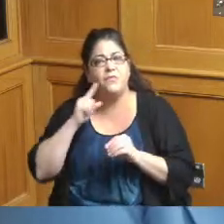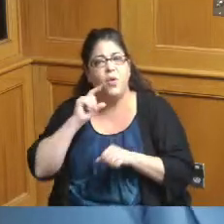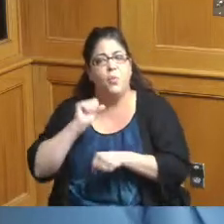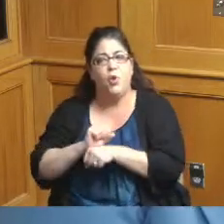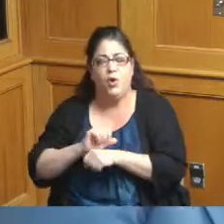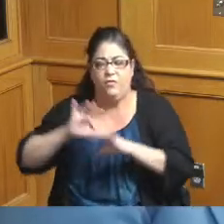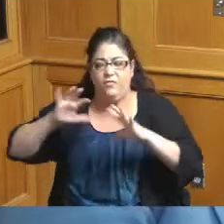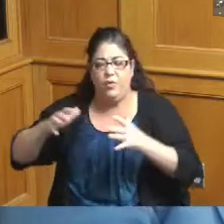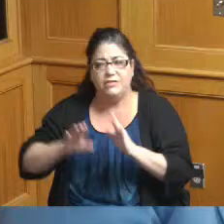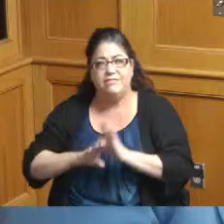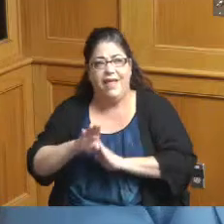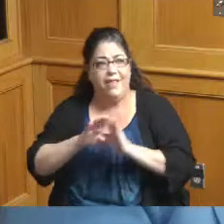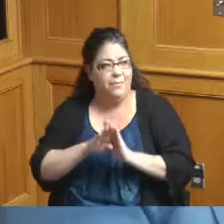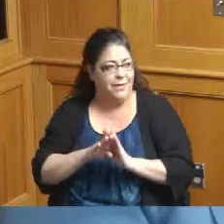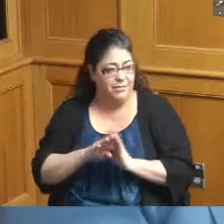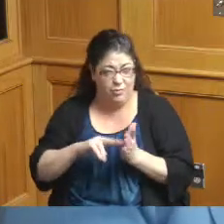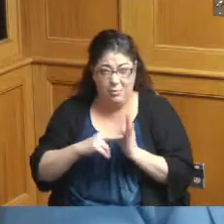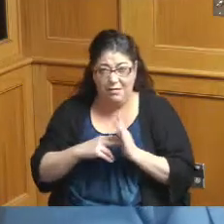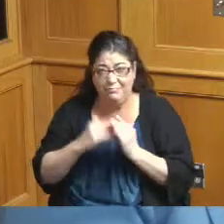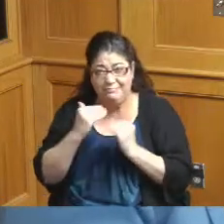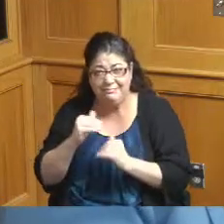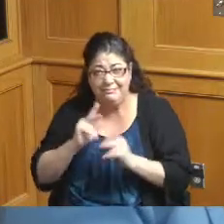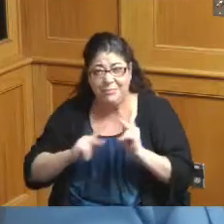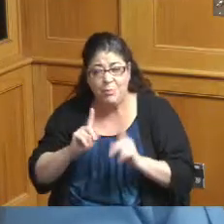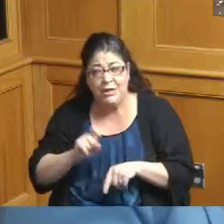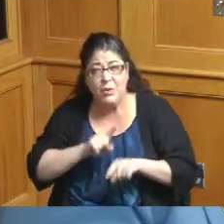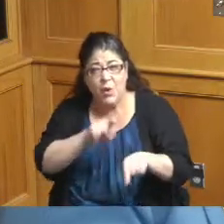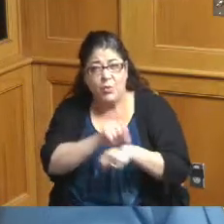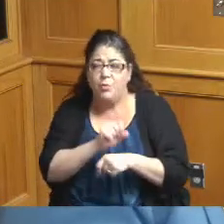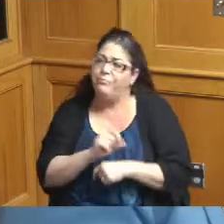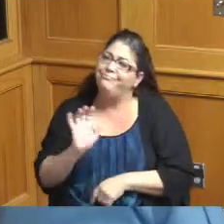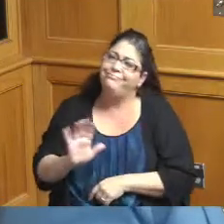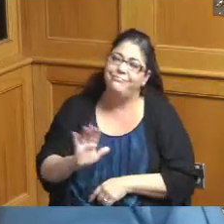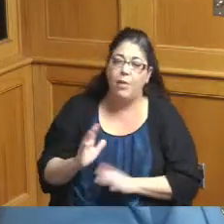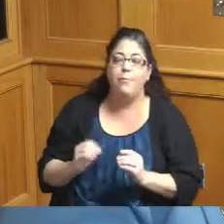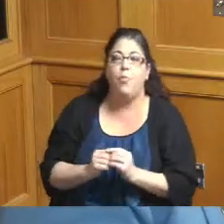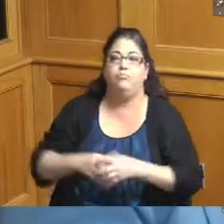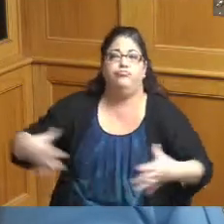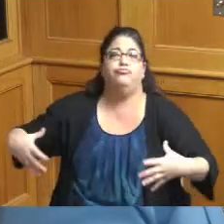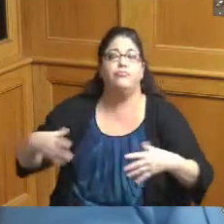know a lot of people need to be put to work so I'm glad that you put in it for that to continue